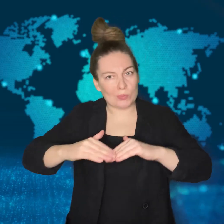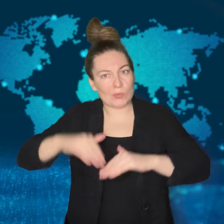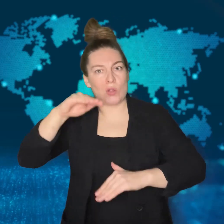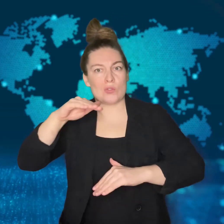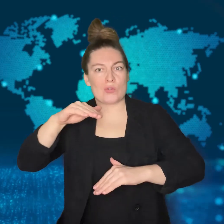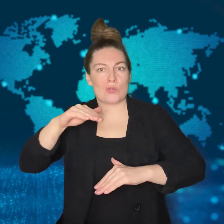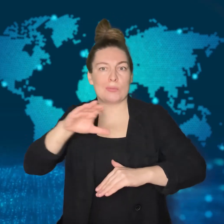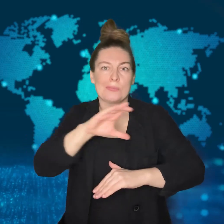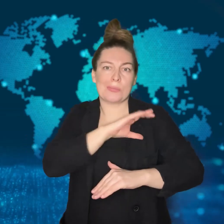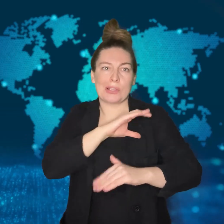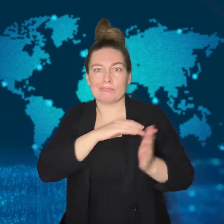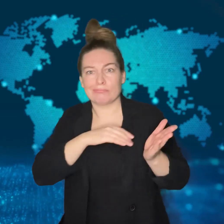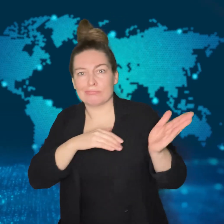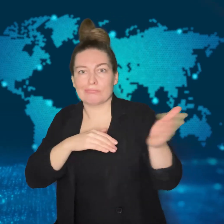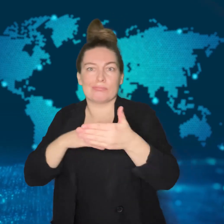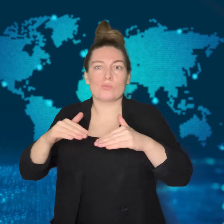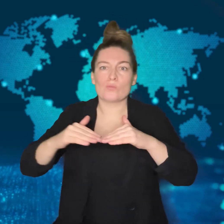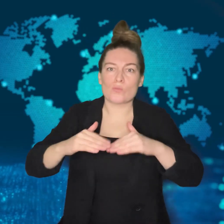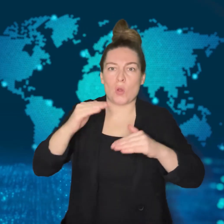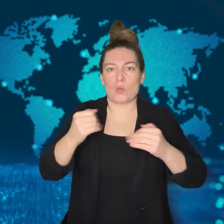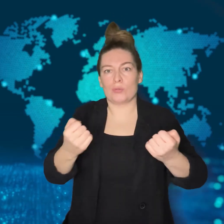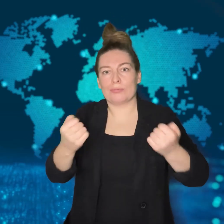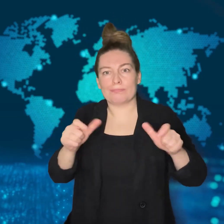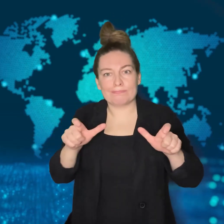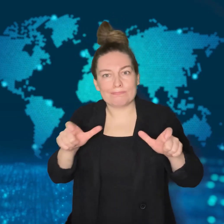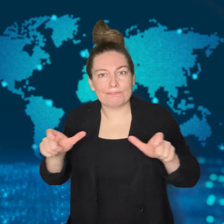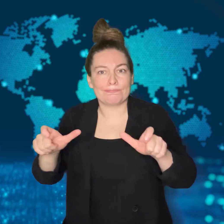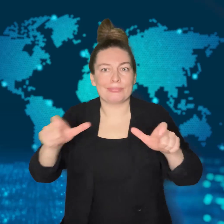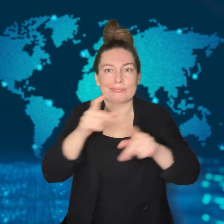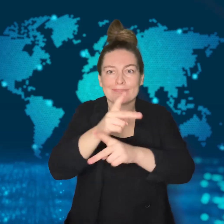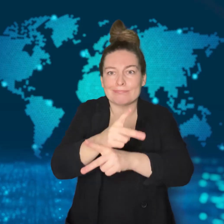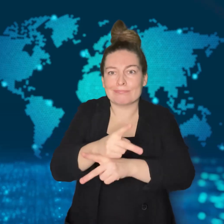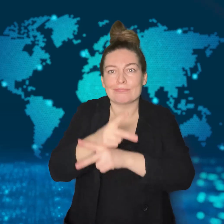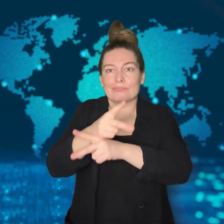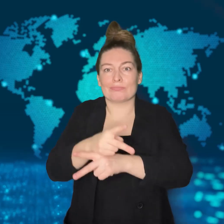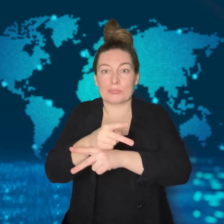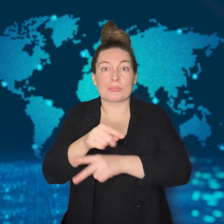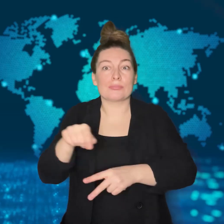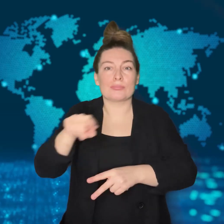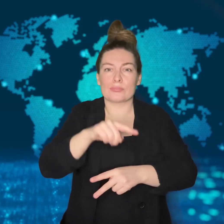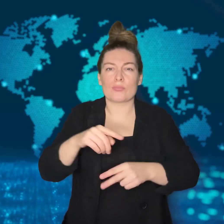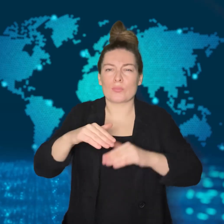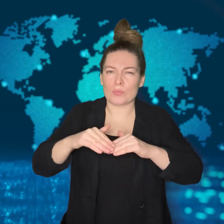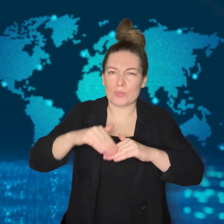Jews as well as to places where they might congregate.